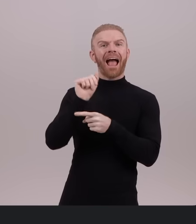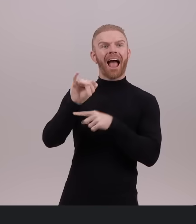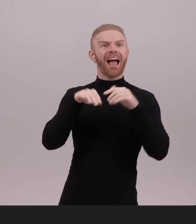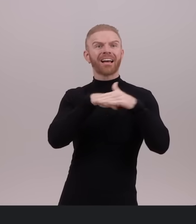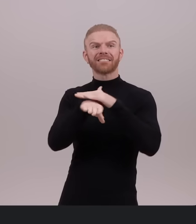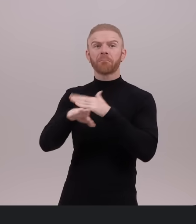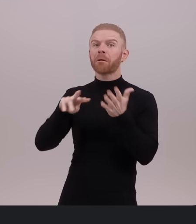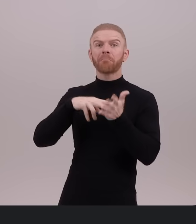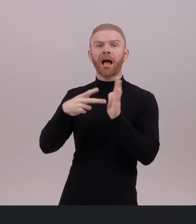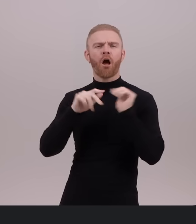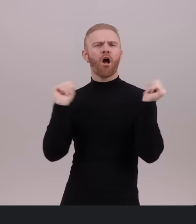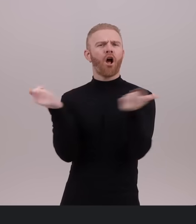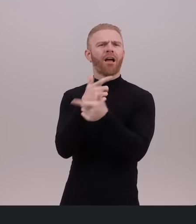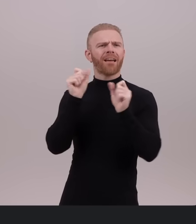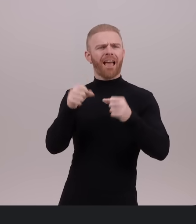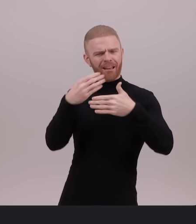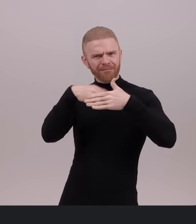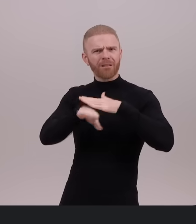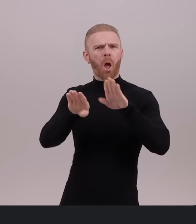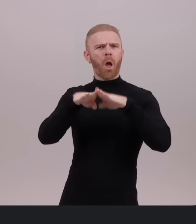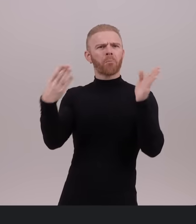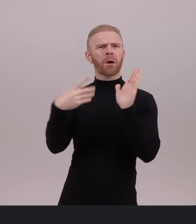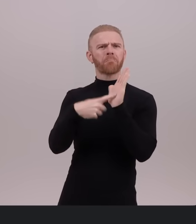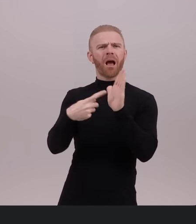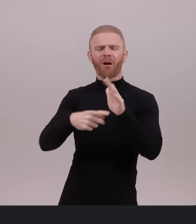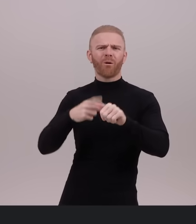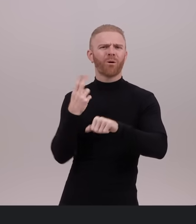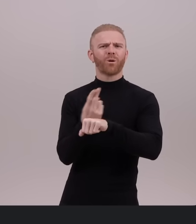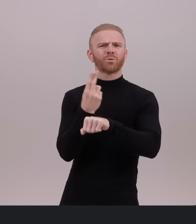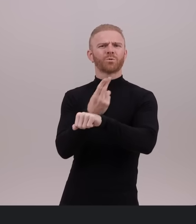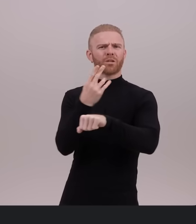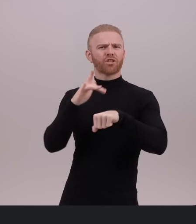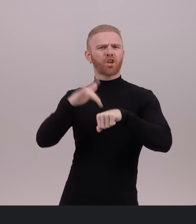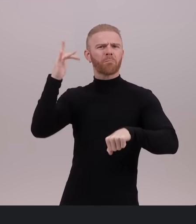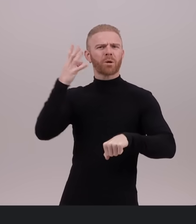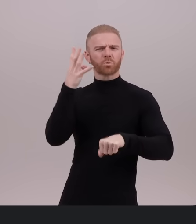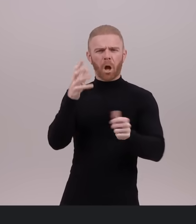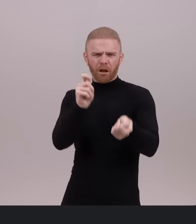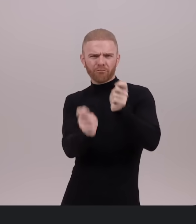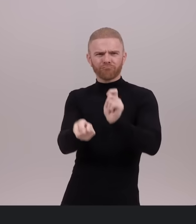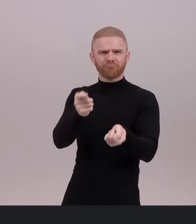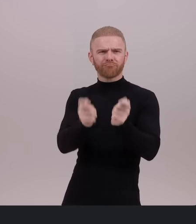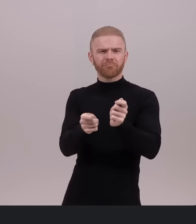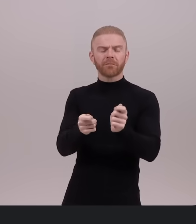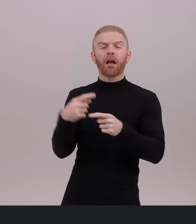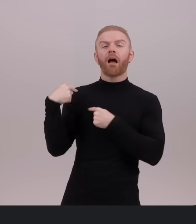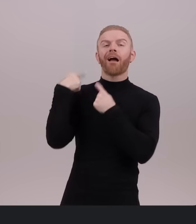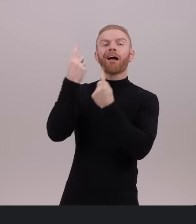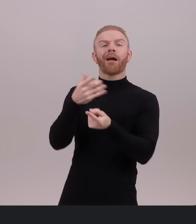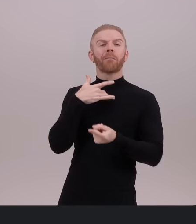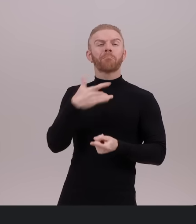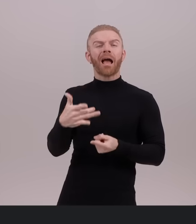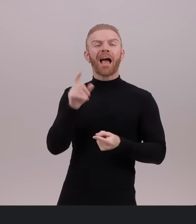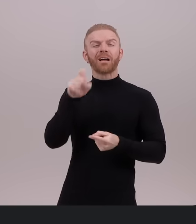to take open models like Gemma 4 and fine-tune them. Historically, that meant complex pipeline wrangling